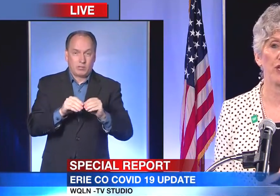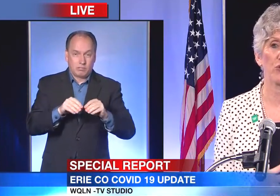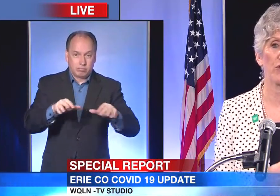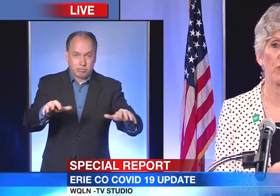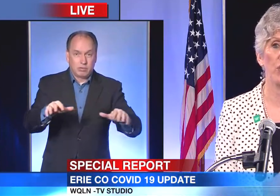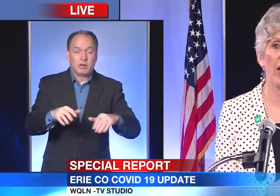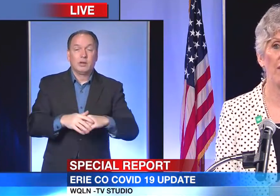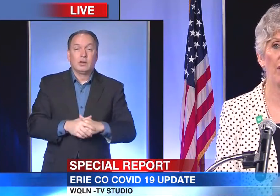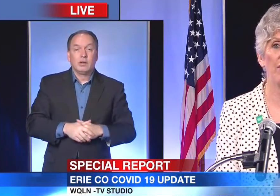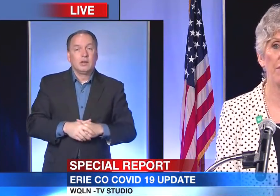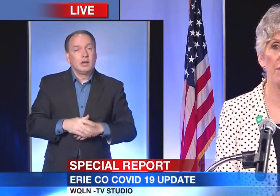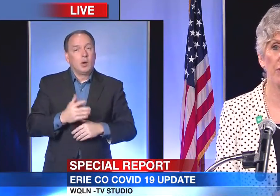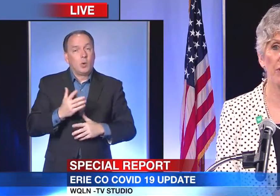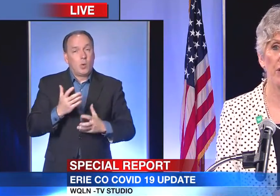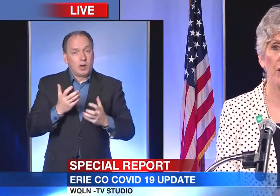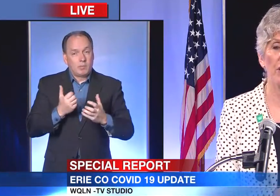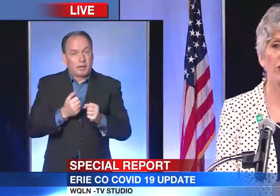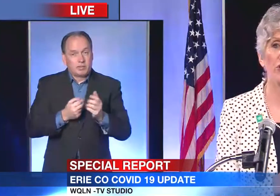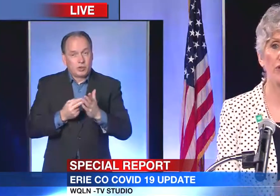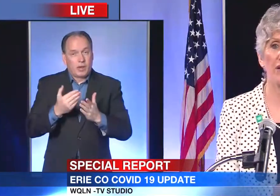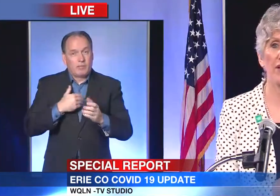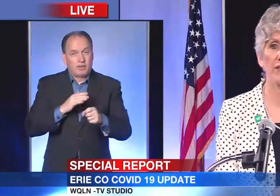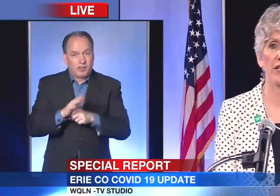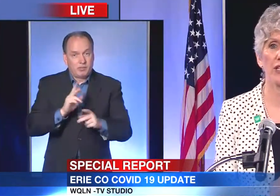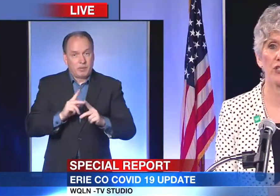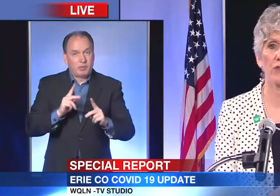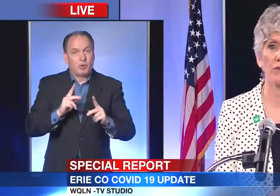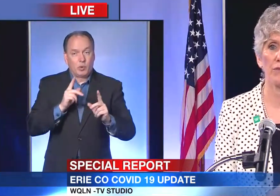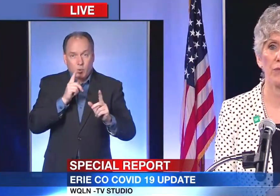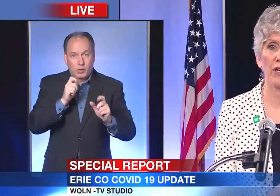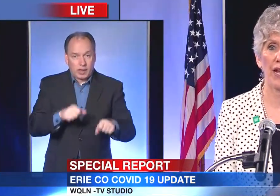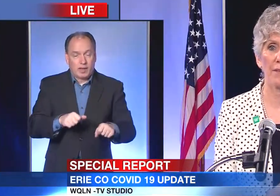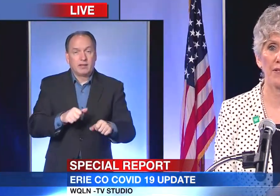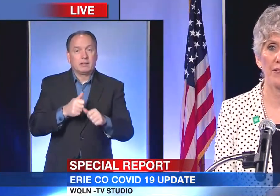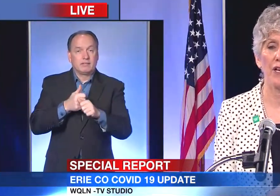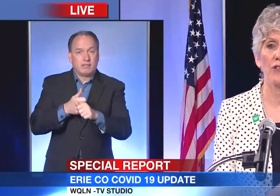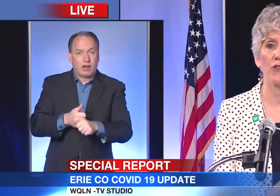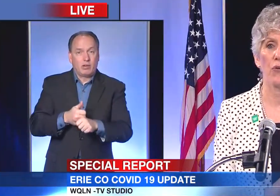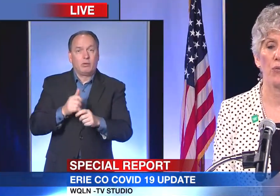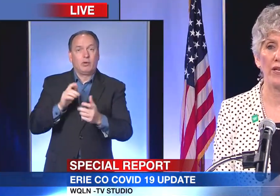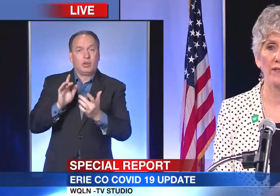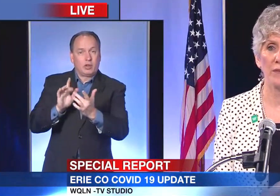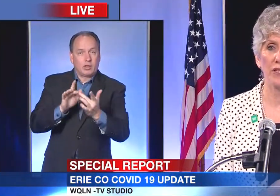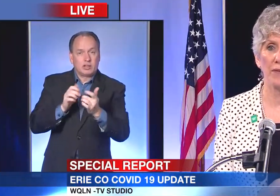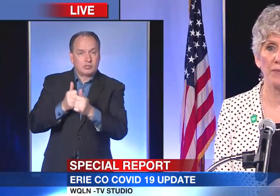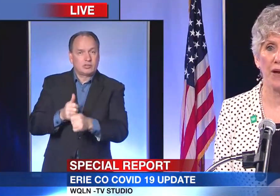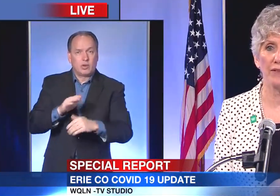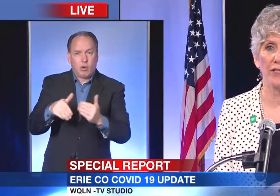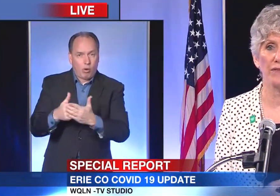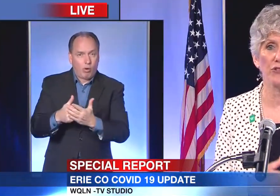SPREAD HAPPEN. SO AS THAT HAPPENS, WE WANT TO MAKE SURE THAT WE HAVE ENOUGH PEOPLE TO DO THAT INVESTIGATION